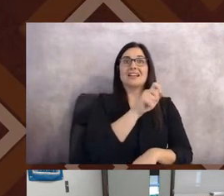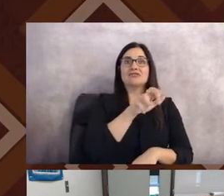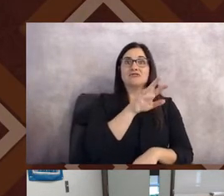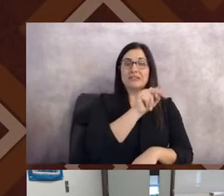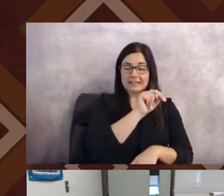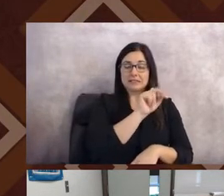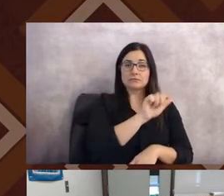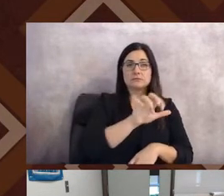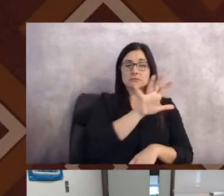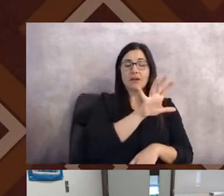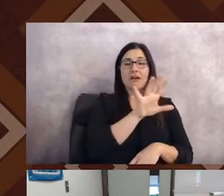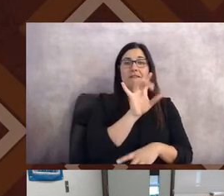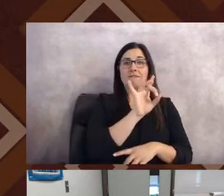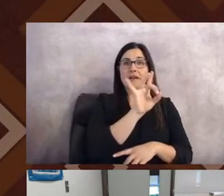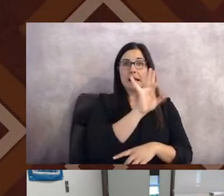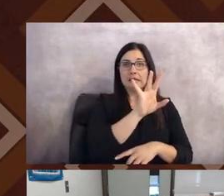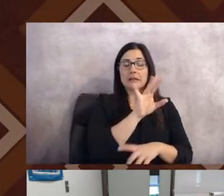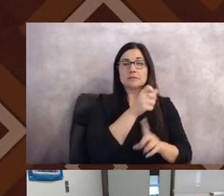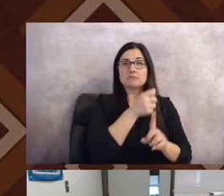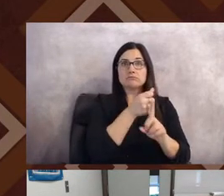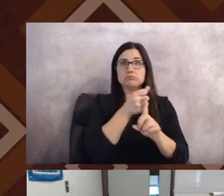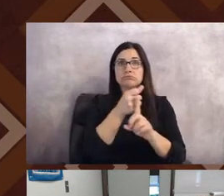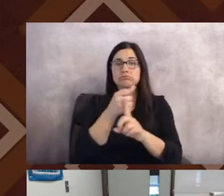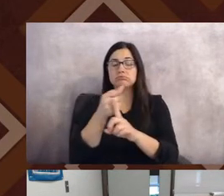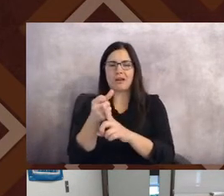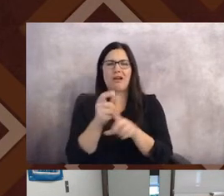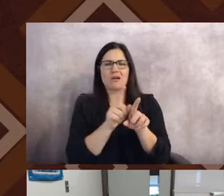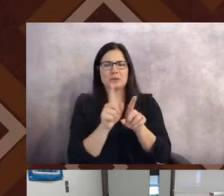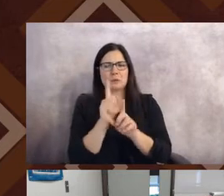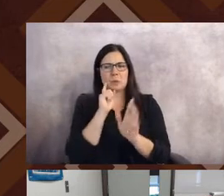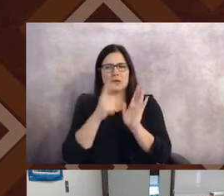but then also a little bit of advocacy.